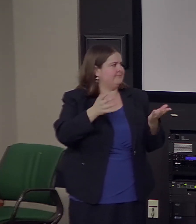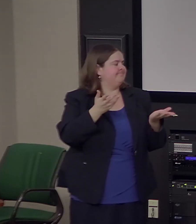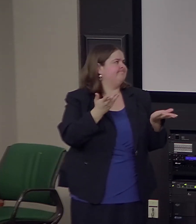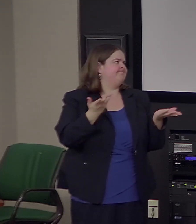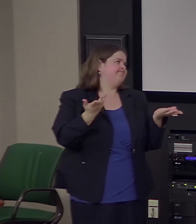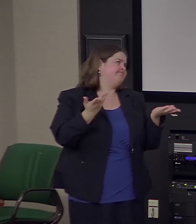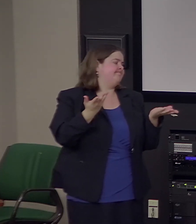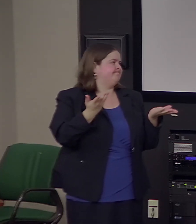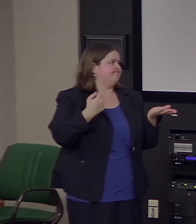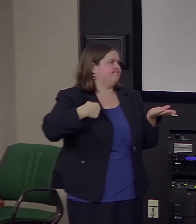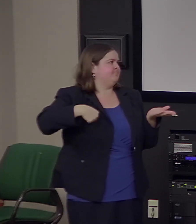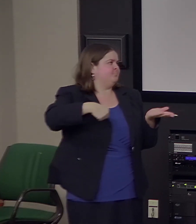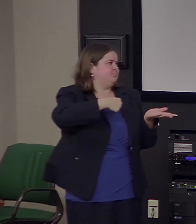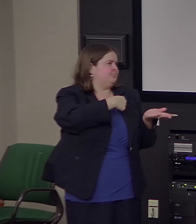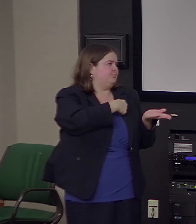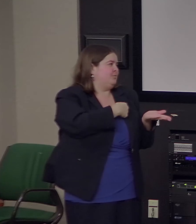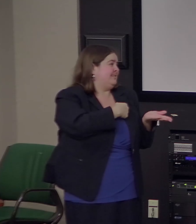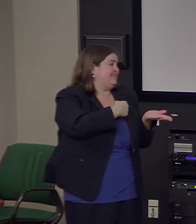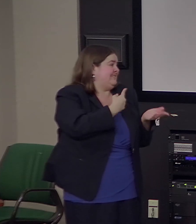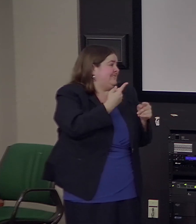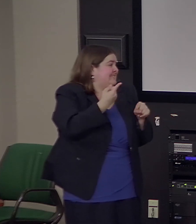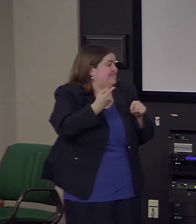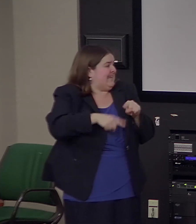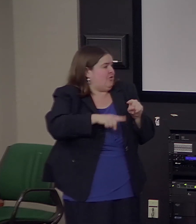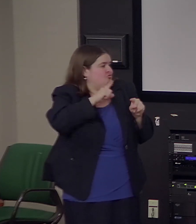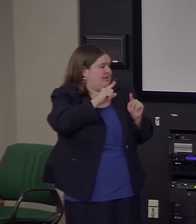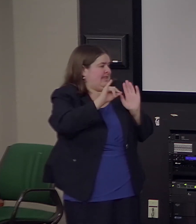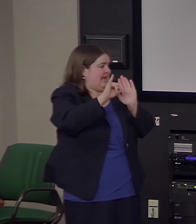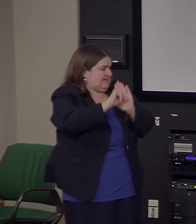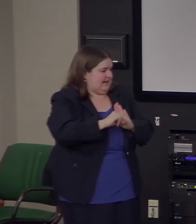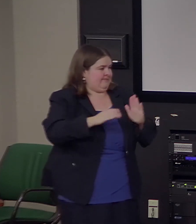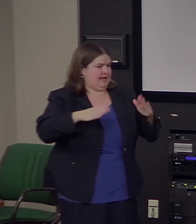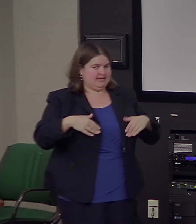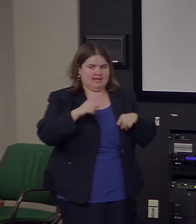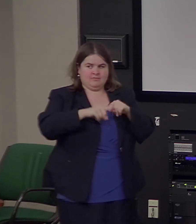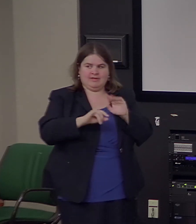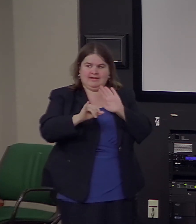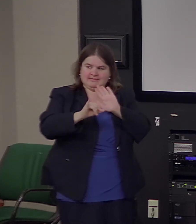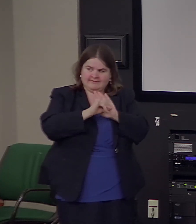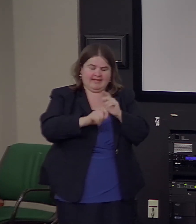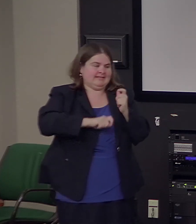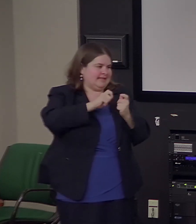which we can't really identify what those individual differences are.